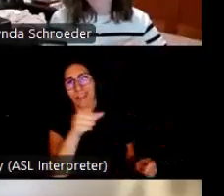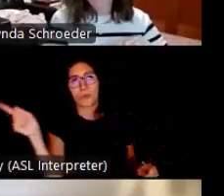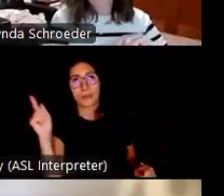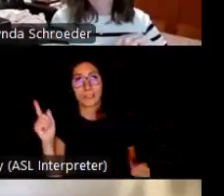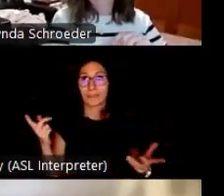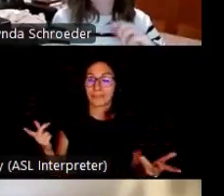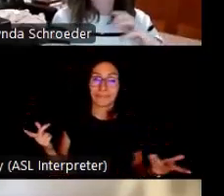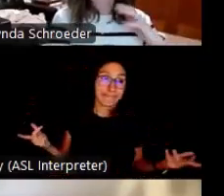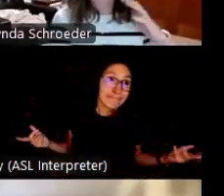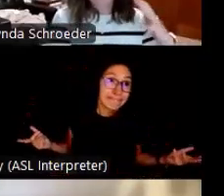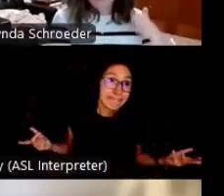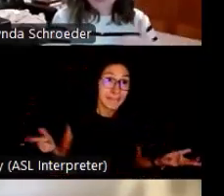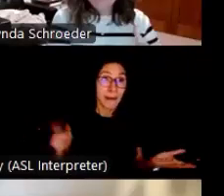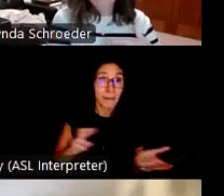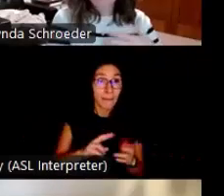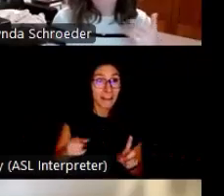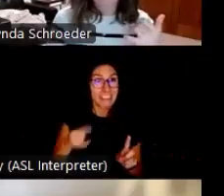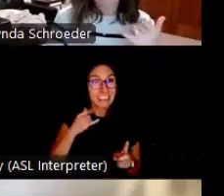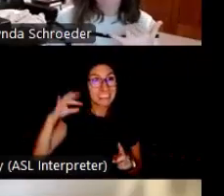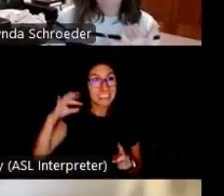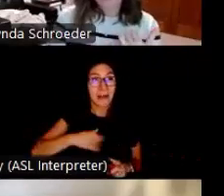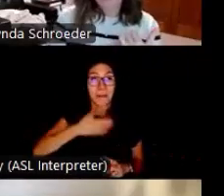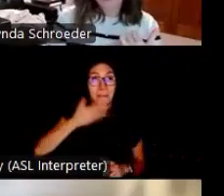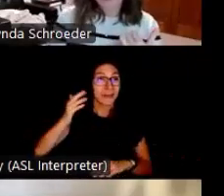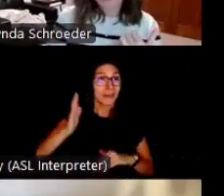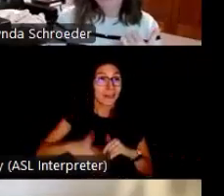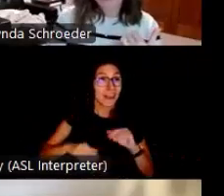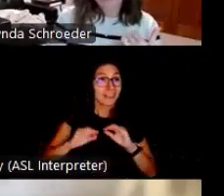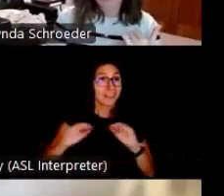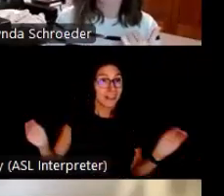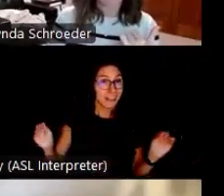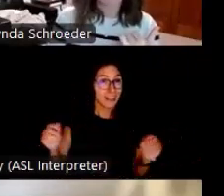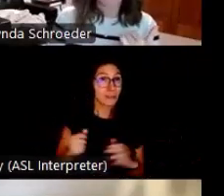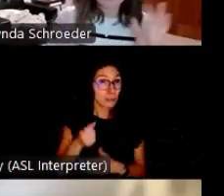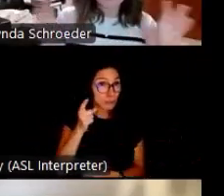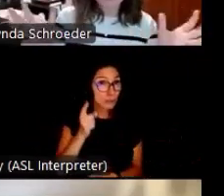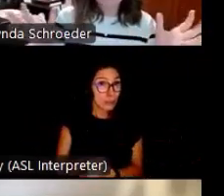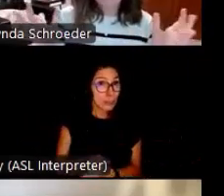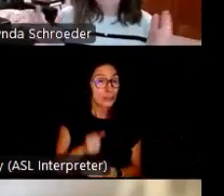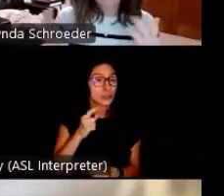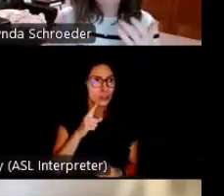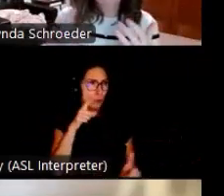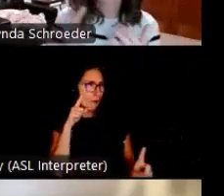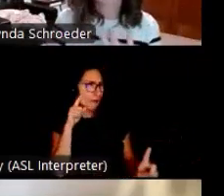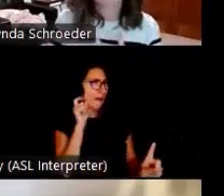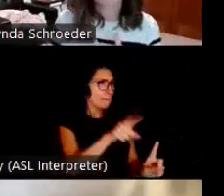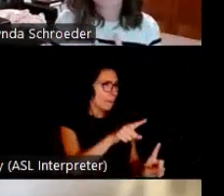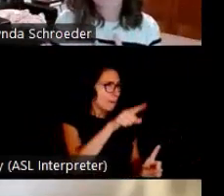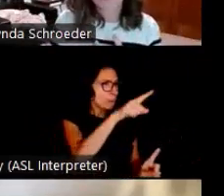And so trying to find that trusted source of-- that trusted source, and then working with them